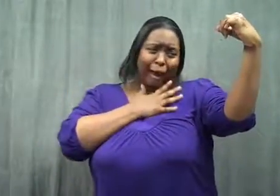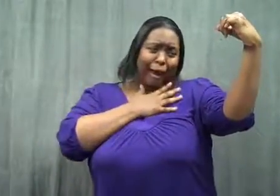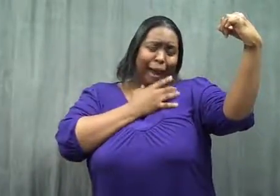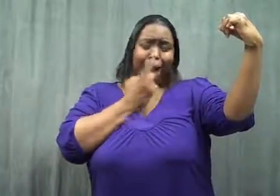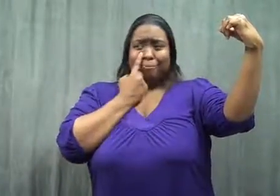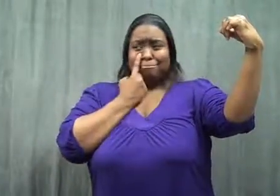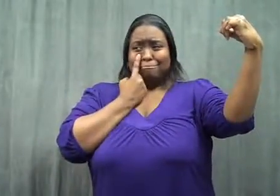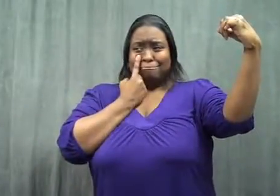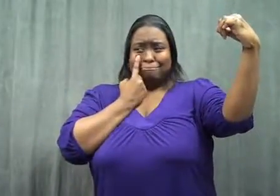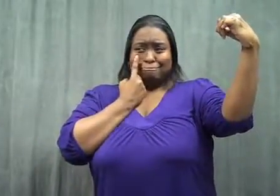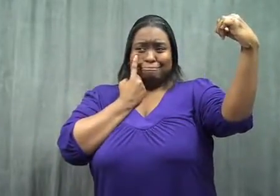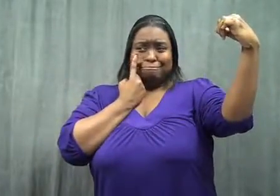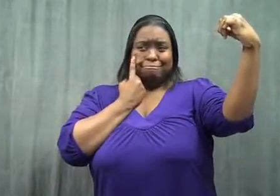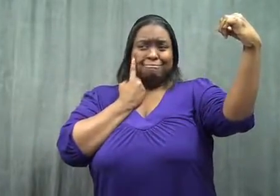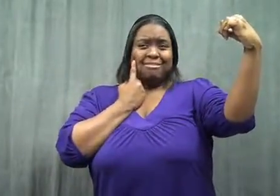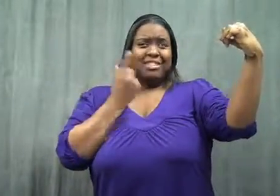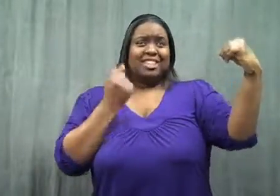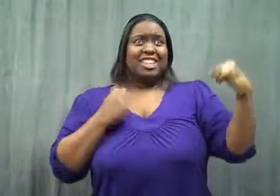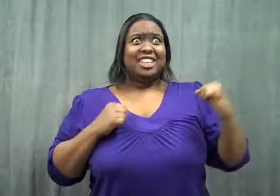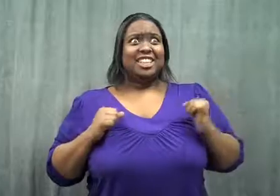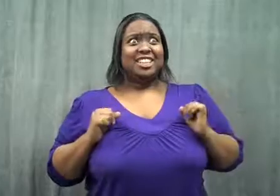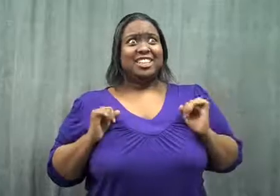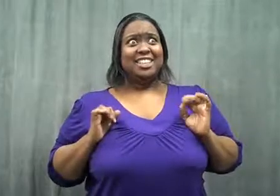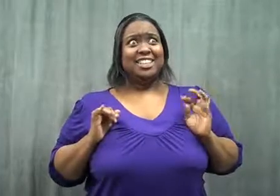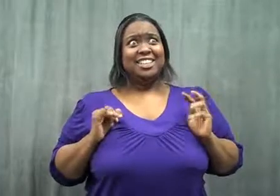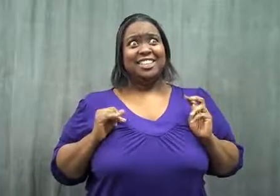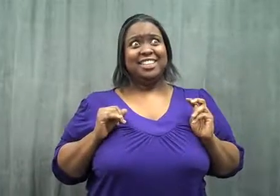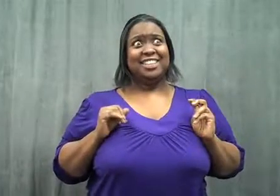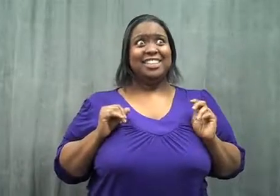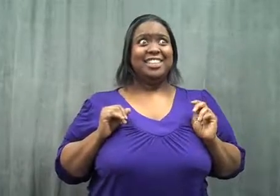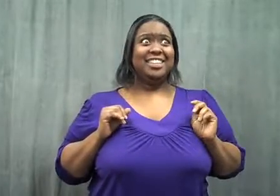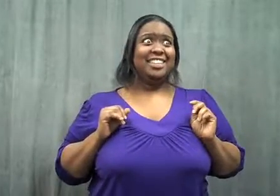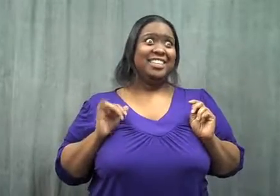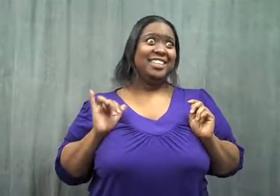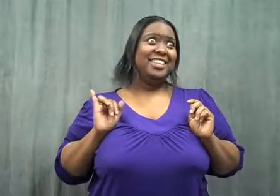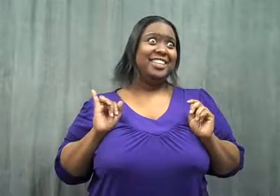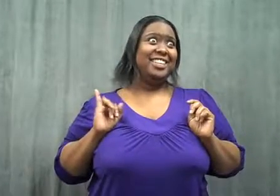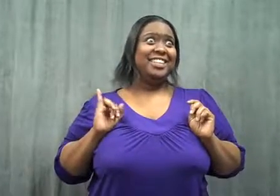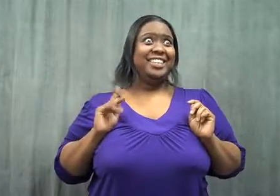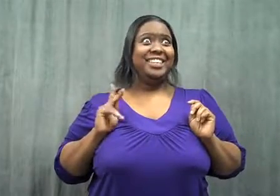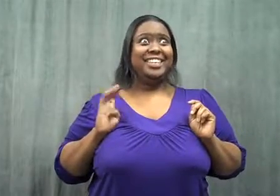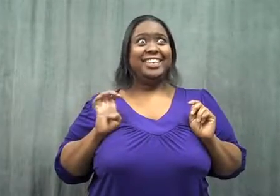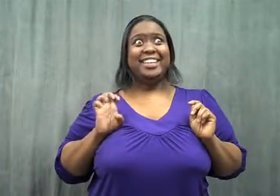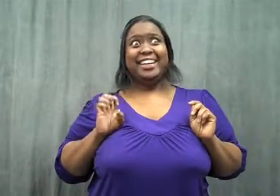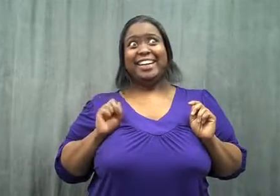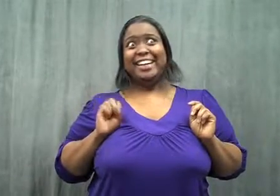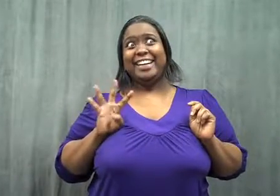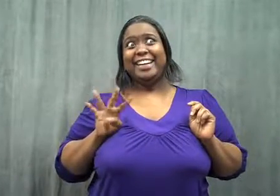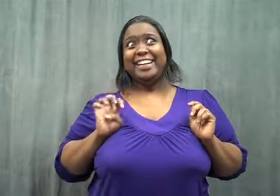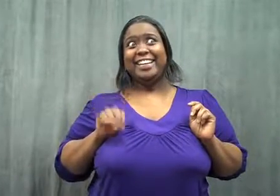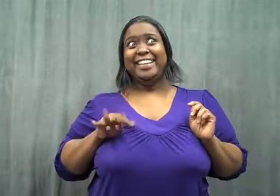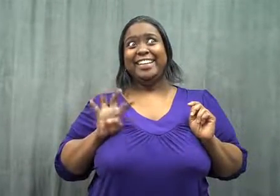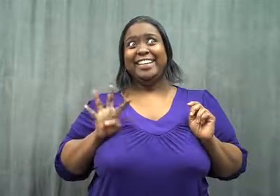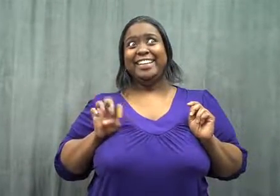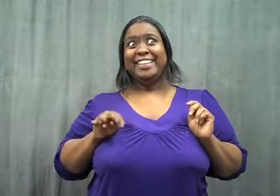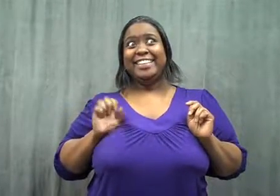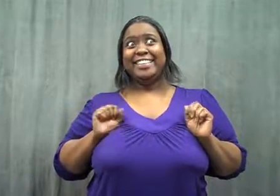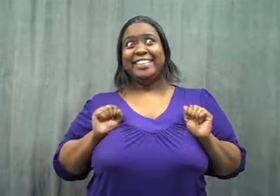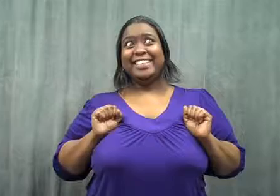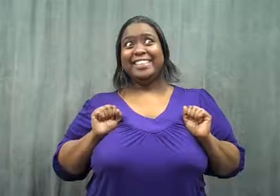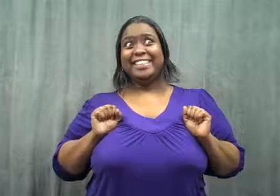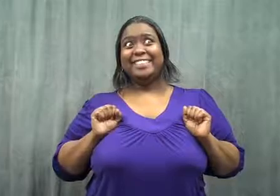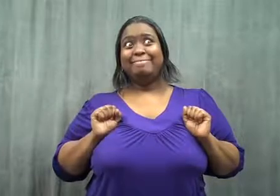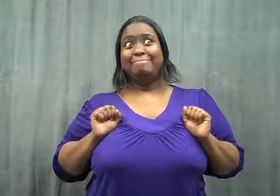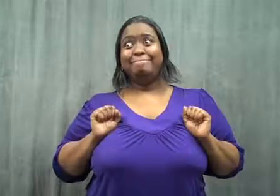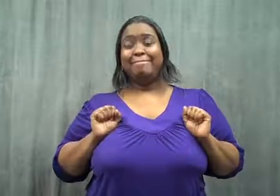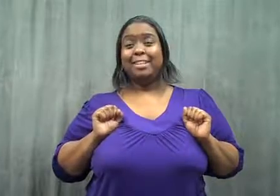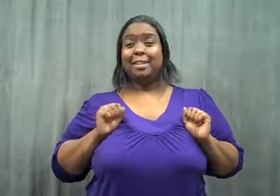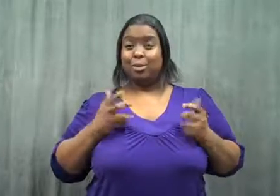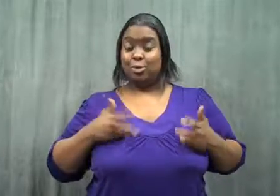It brought tears to her eyes. I thought, "Yikes!!!!!!!!"